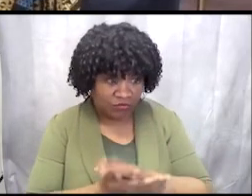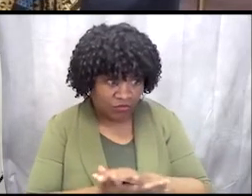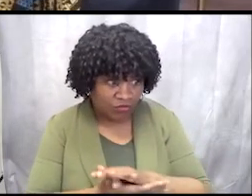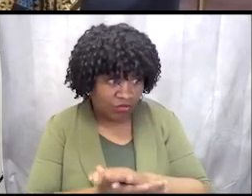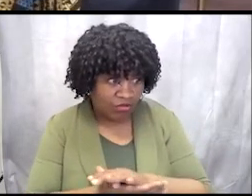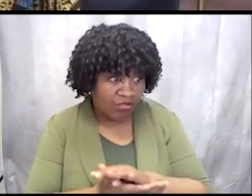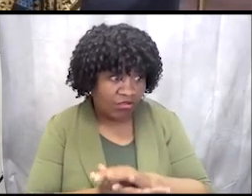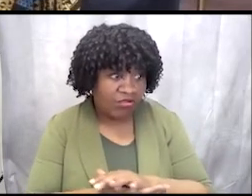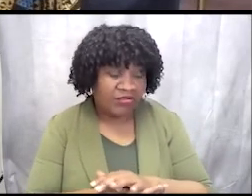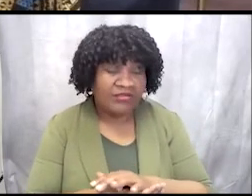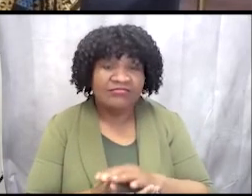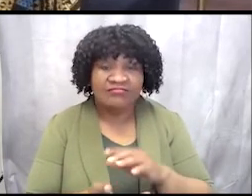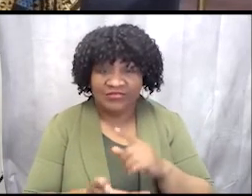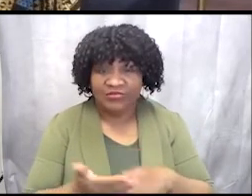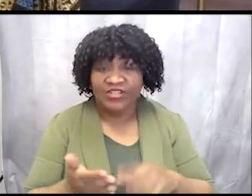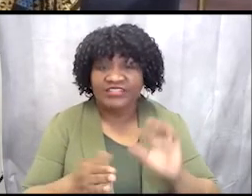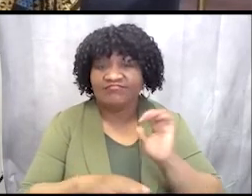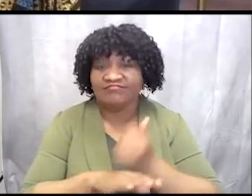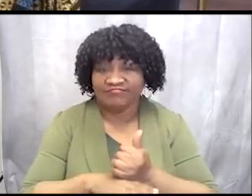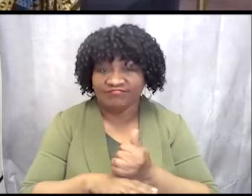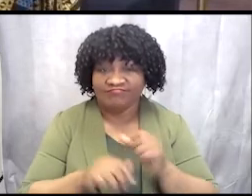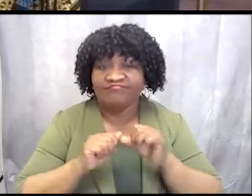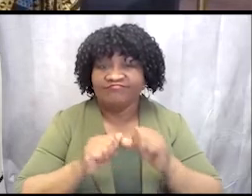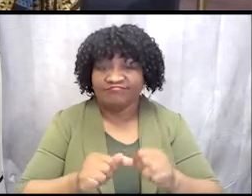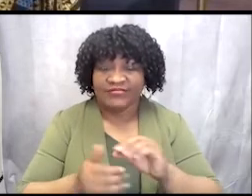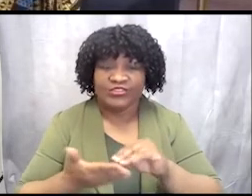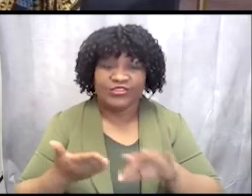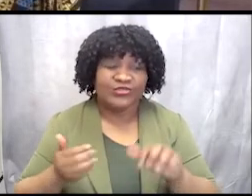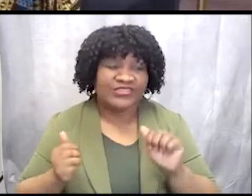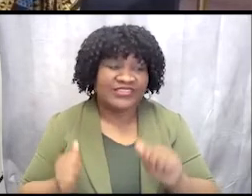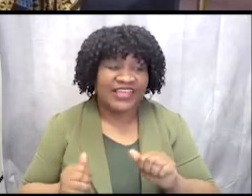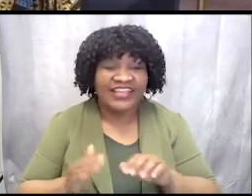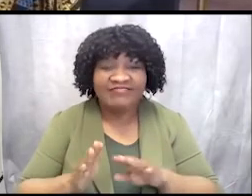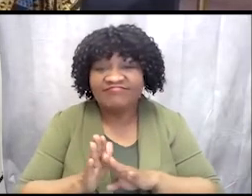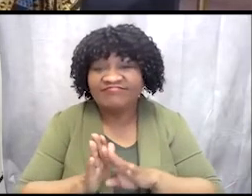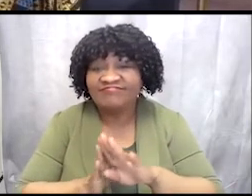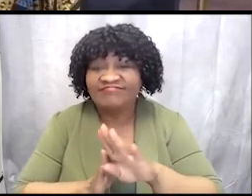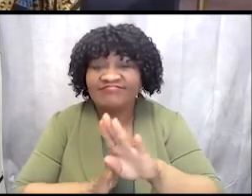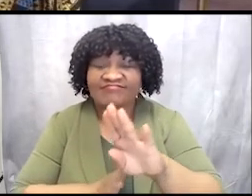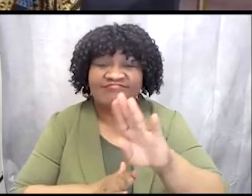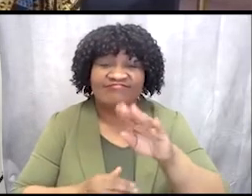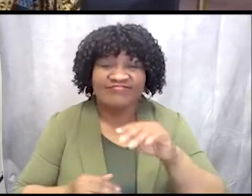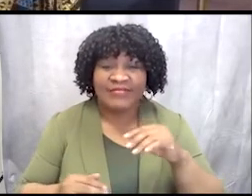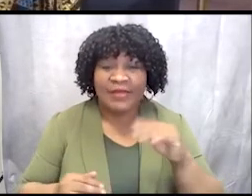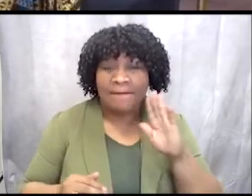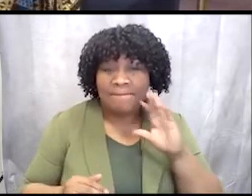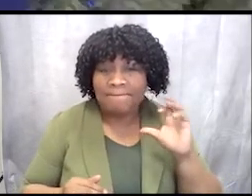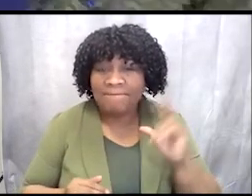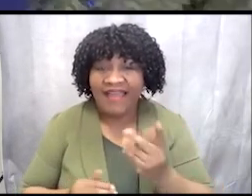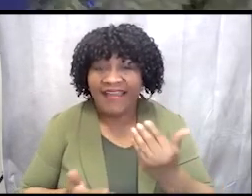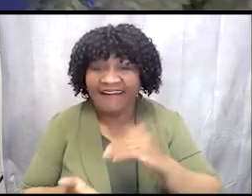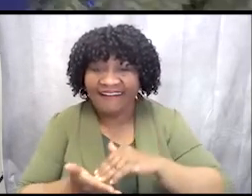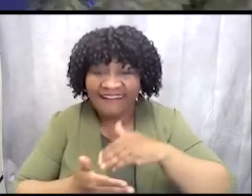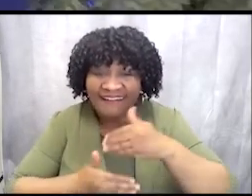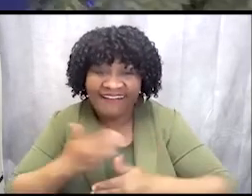are what foster students were able to develop a spirit of resilience in the face of trauma.